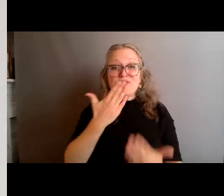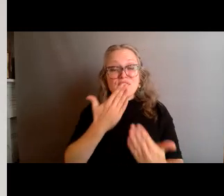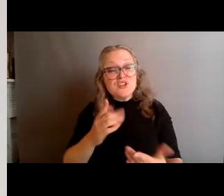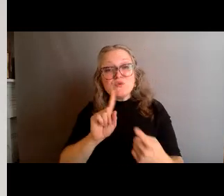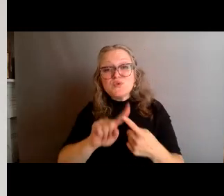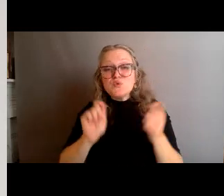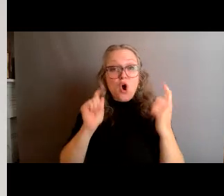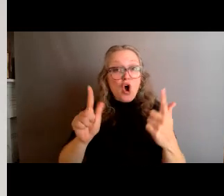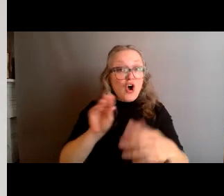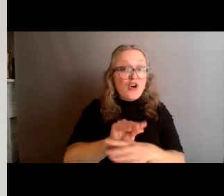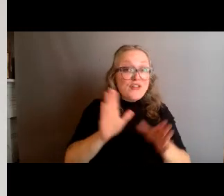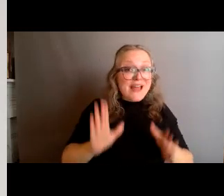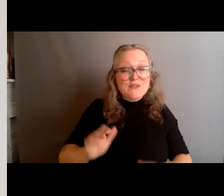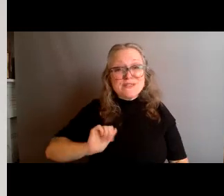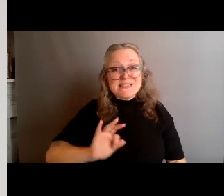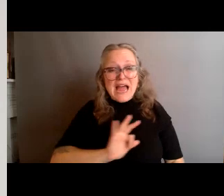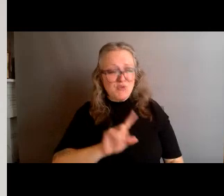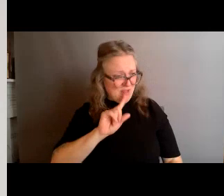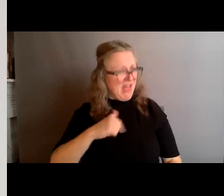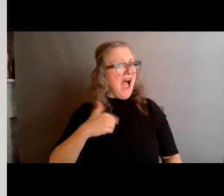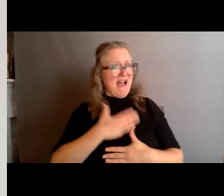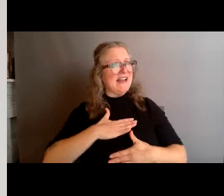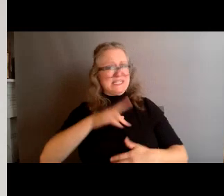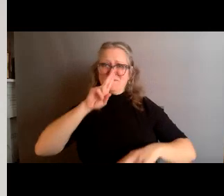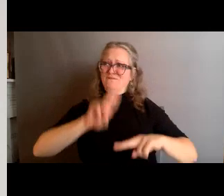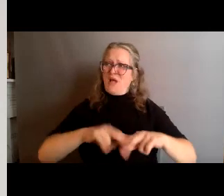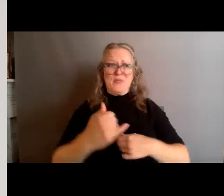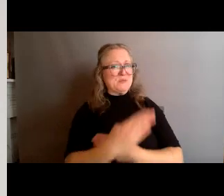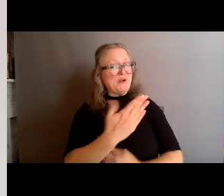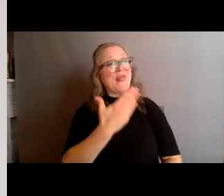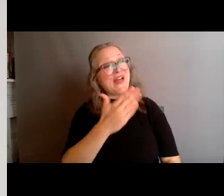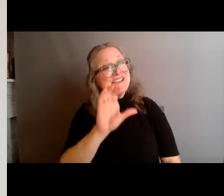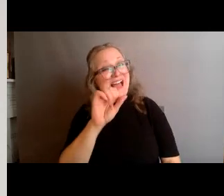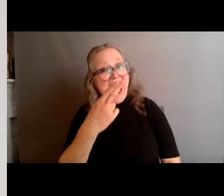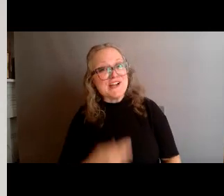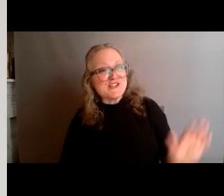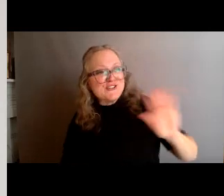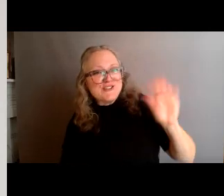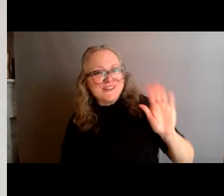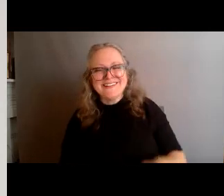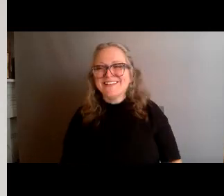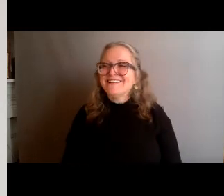Yeah, it actually, it's been fun. I've enjoyed it. Thanks ash. Thanks. Bye bye everybody one.